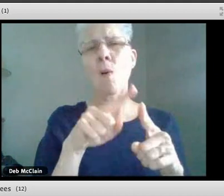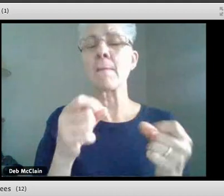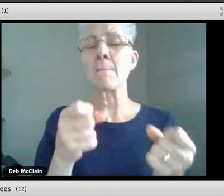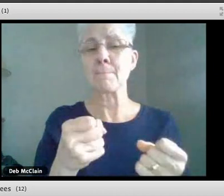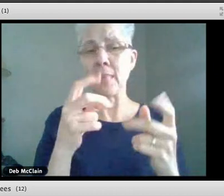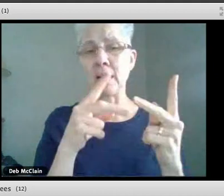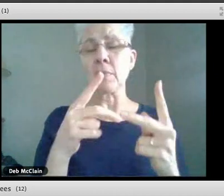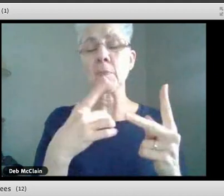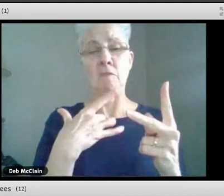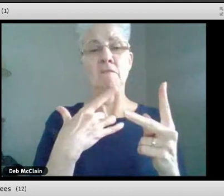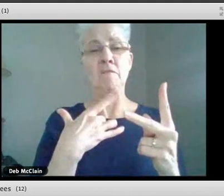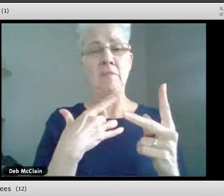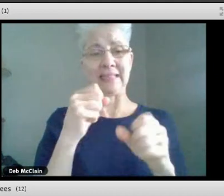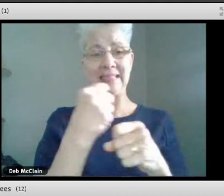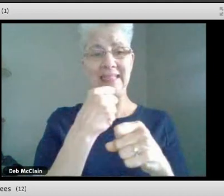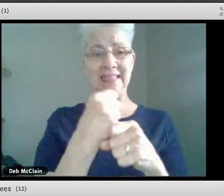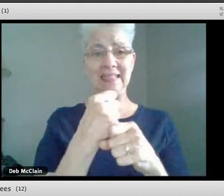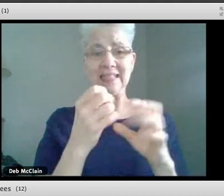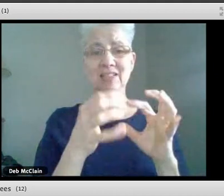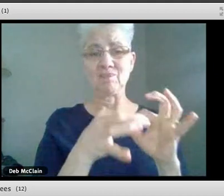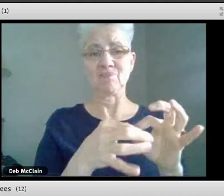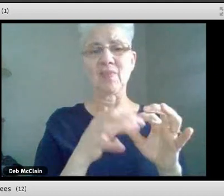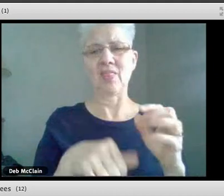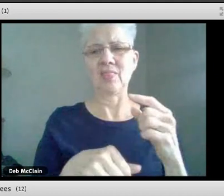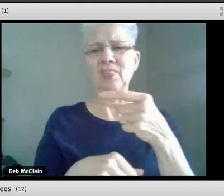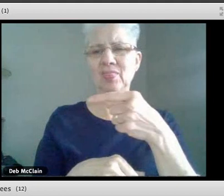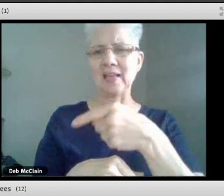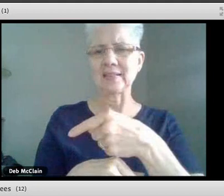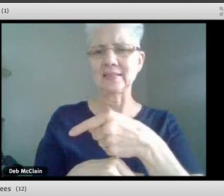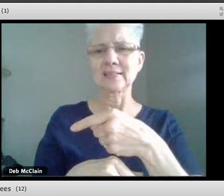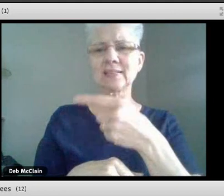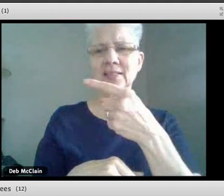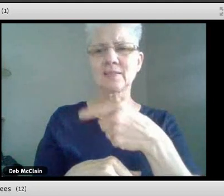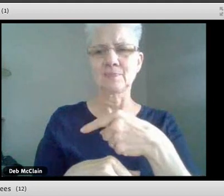if you look at the statistics, this is borne out,